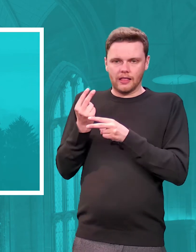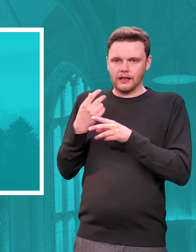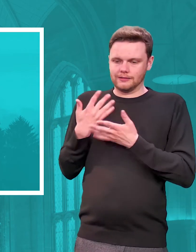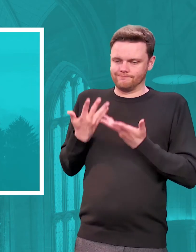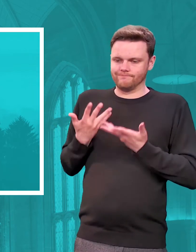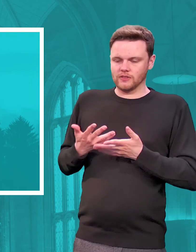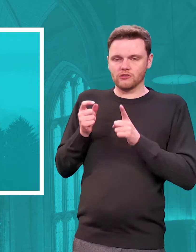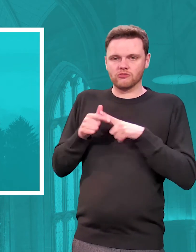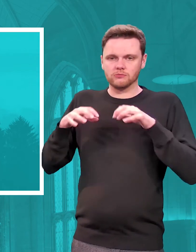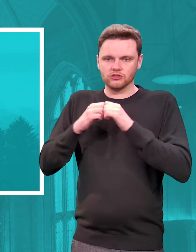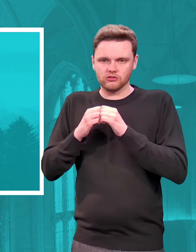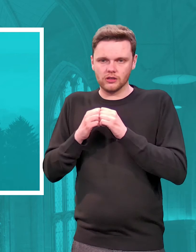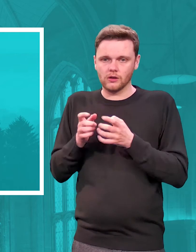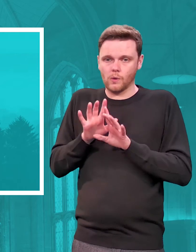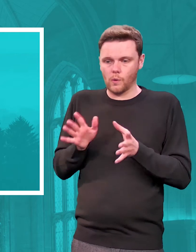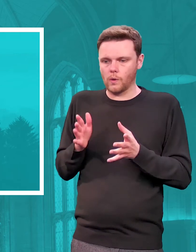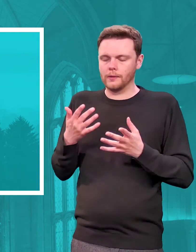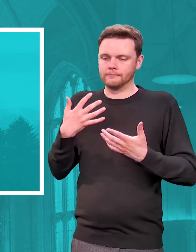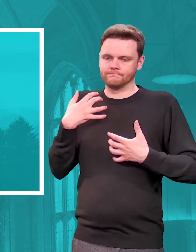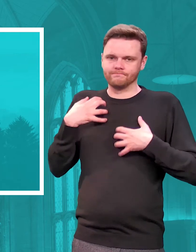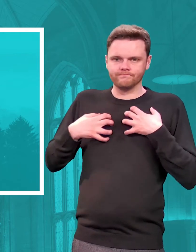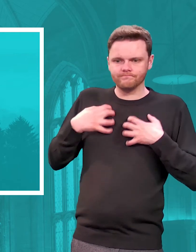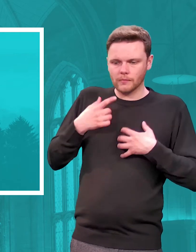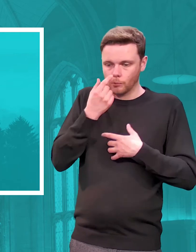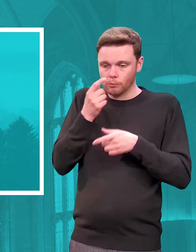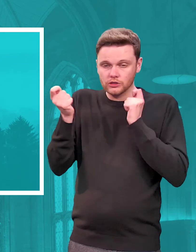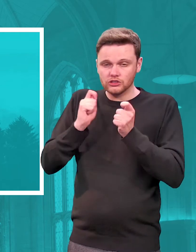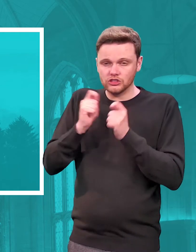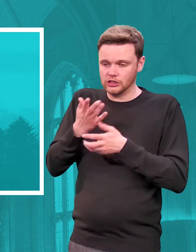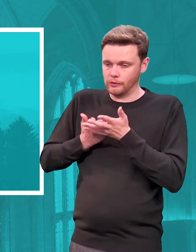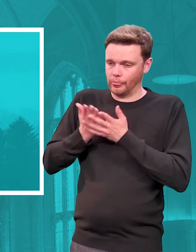for we anticipate substantial change over the coming few years,